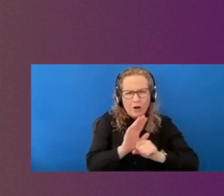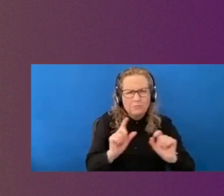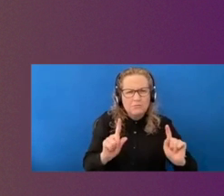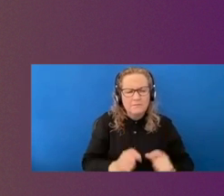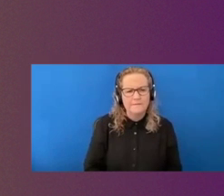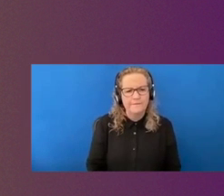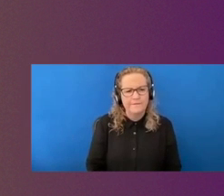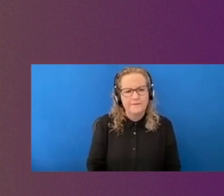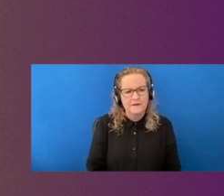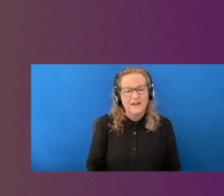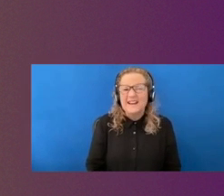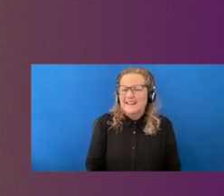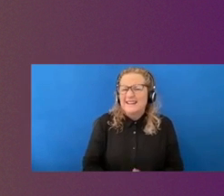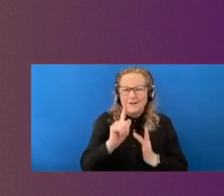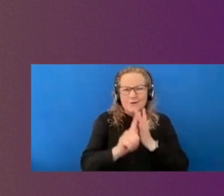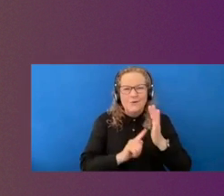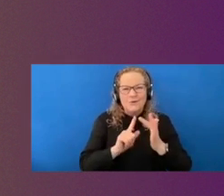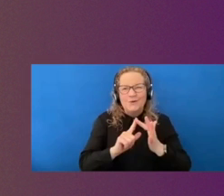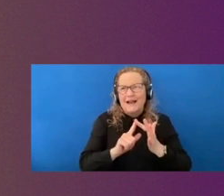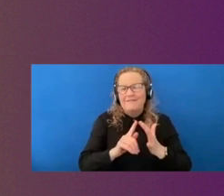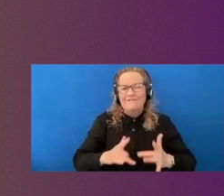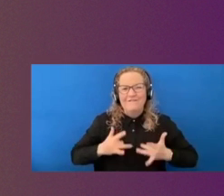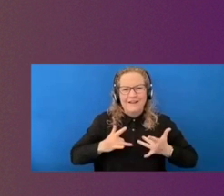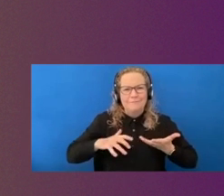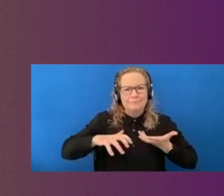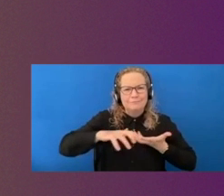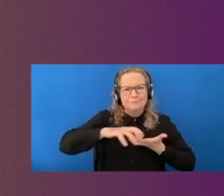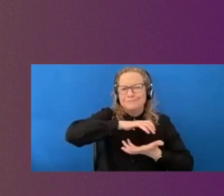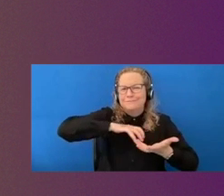mixed feelings about what's happened and it's still happening so i'll talk about that instead